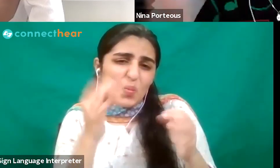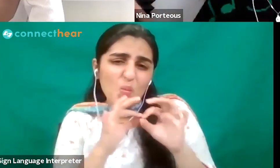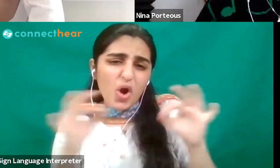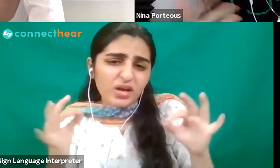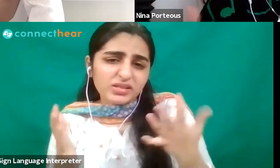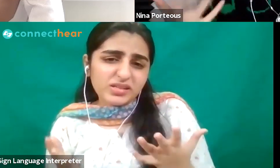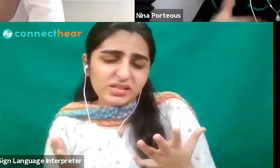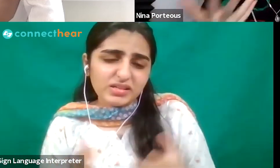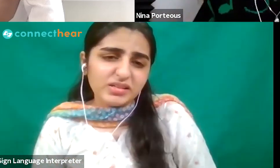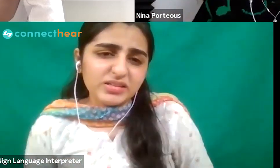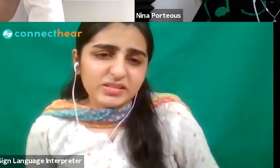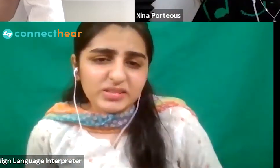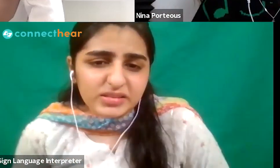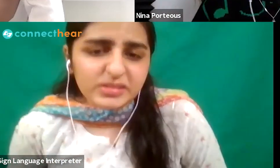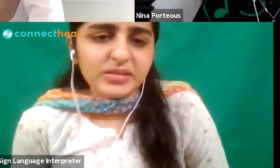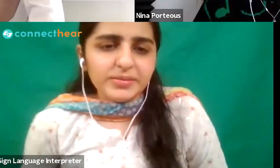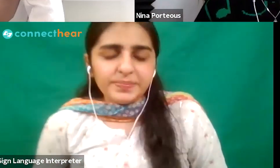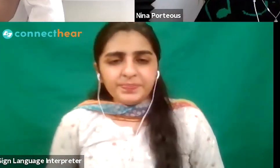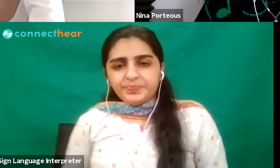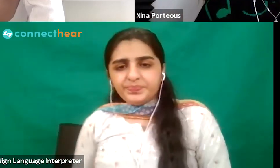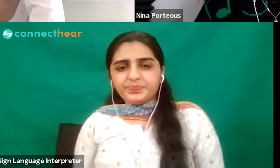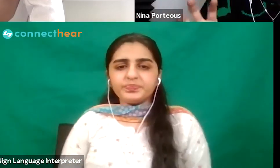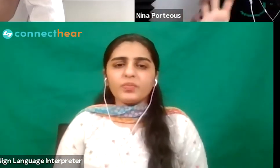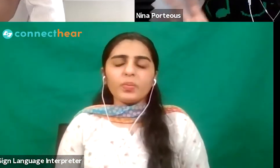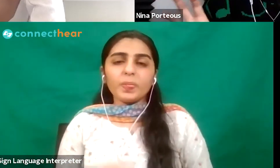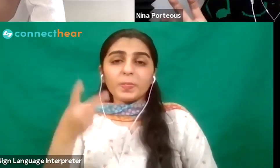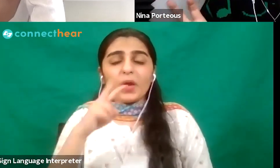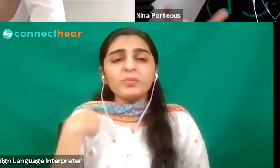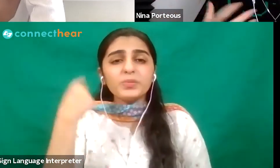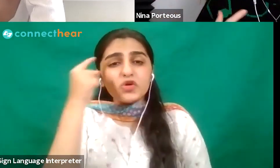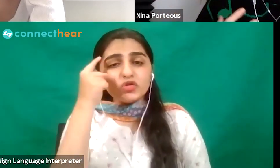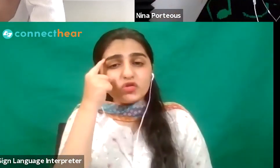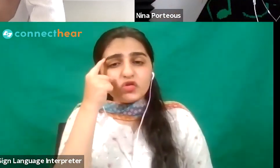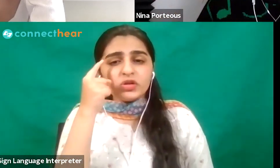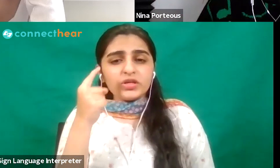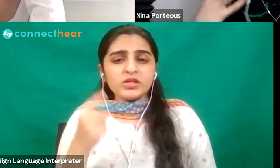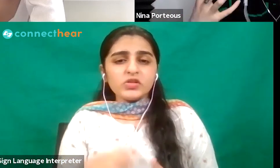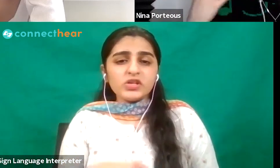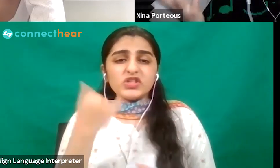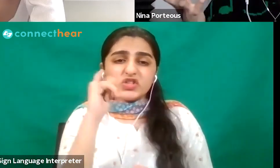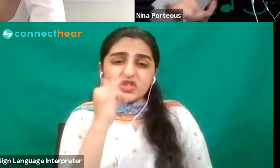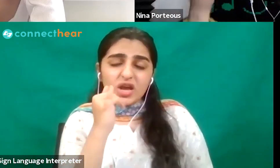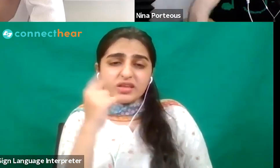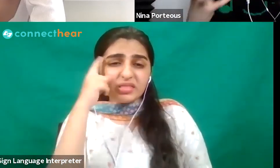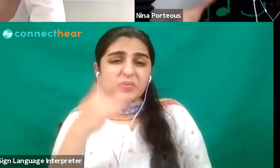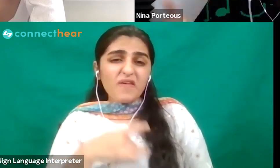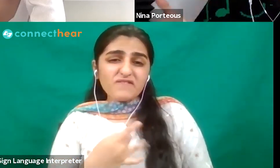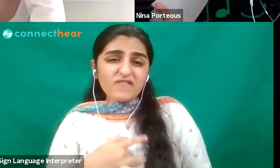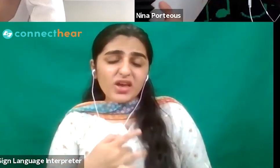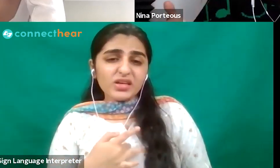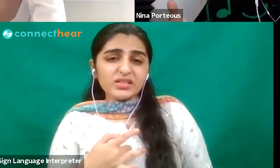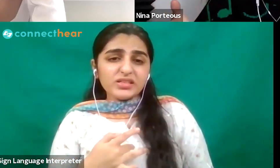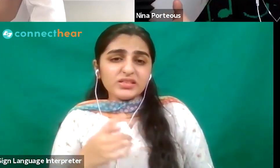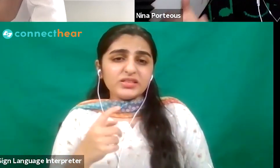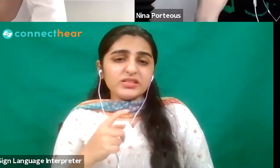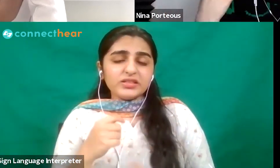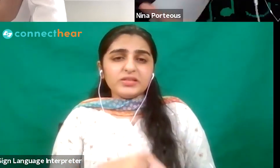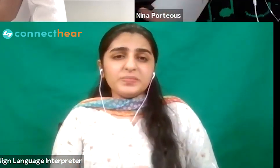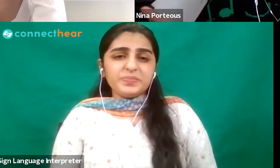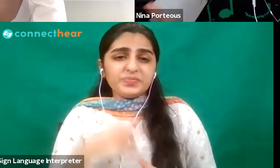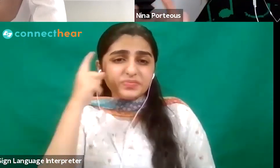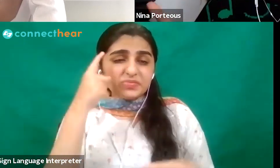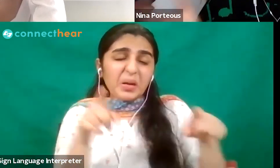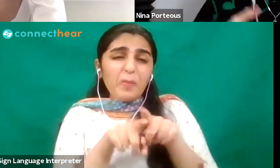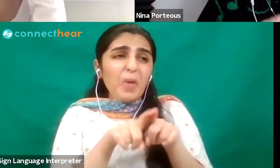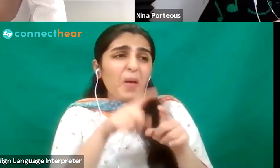And it just got to the point is just that you know it doesn't make a difference. Like, if I can hear if I can't hear if I people have, you know, stuff like that or not.